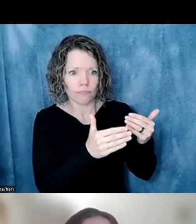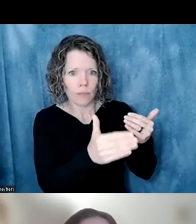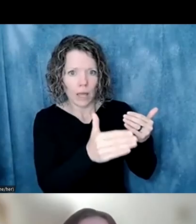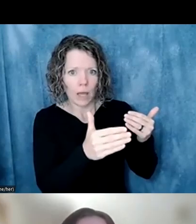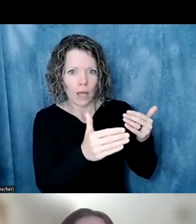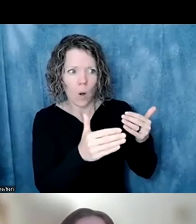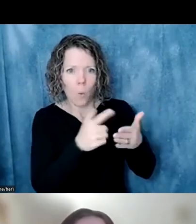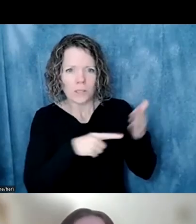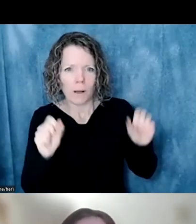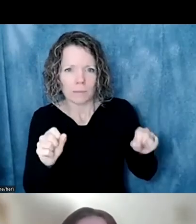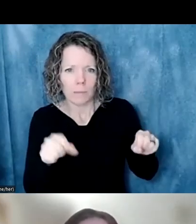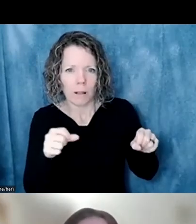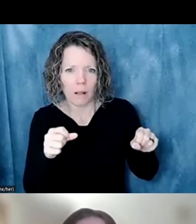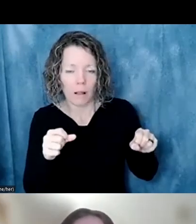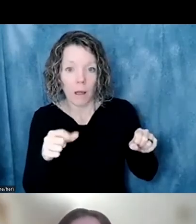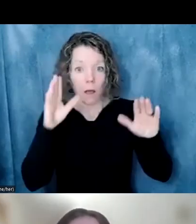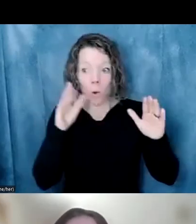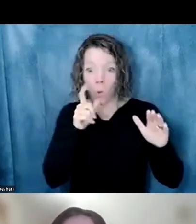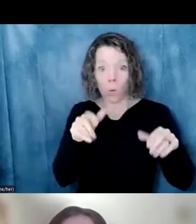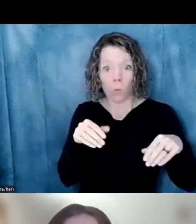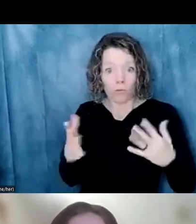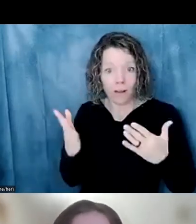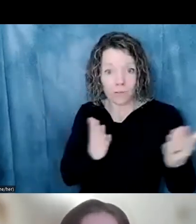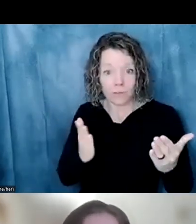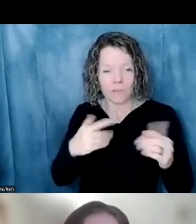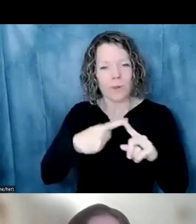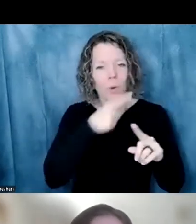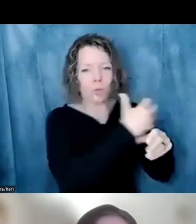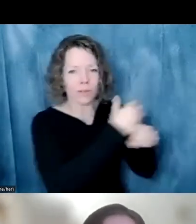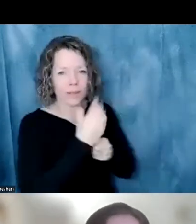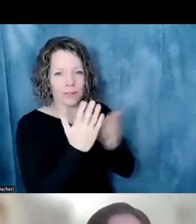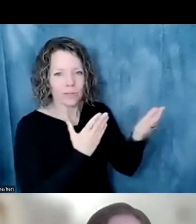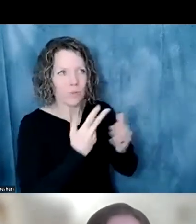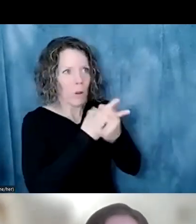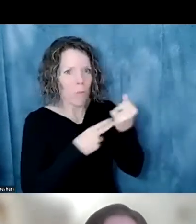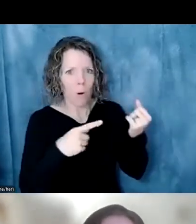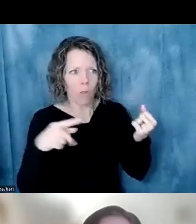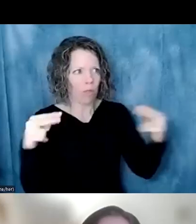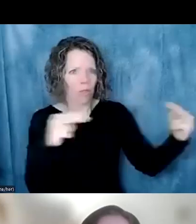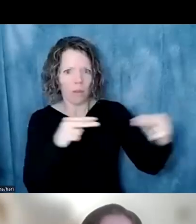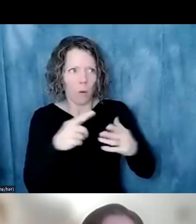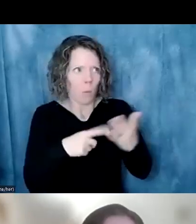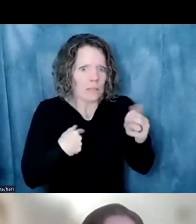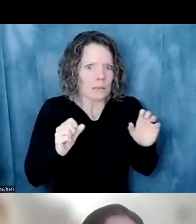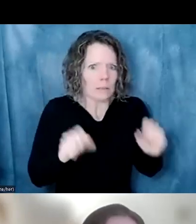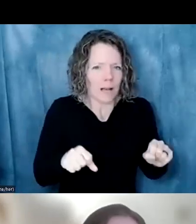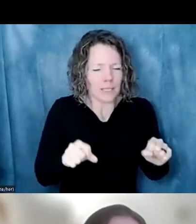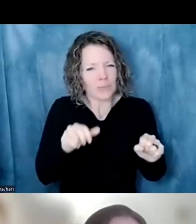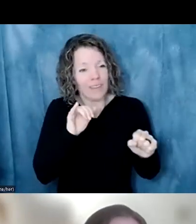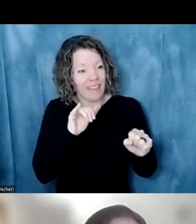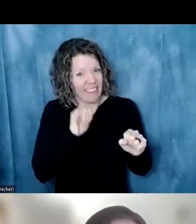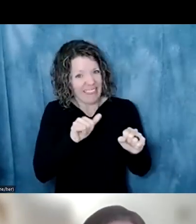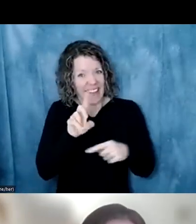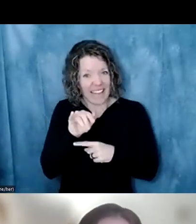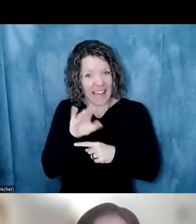as possible and in potential for themselves. Good catch, both of you. Thank you for going